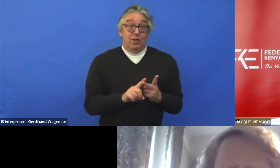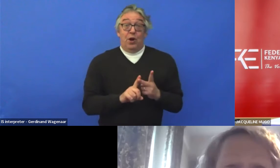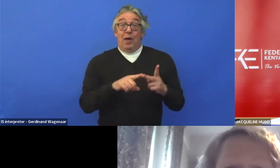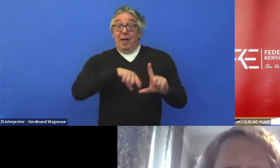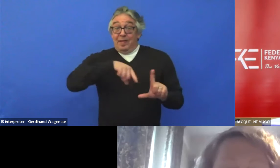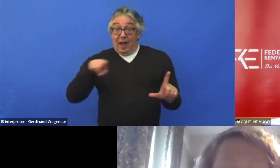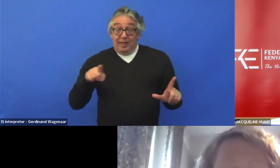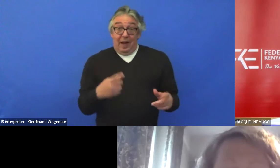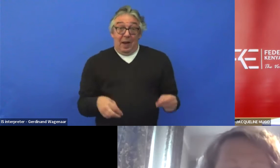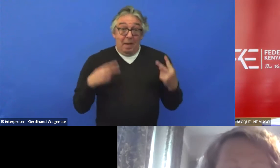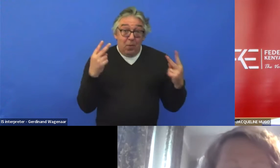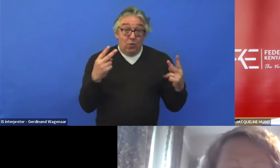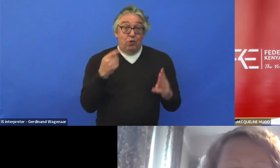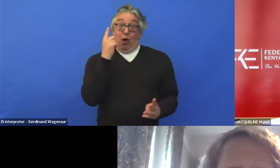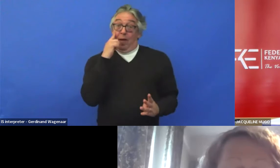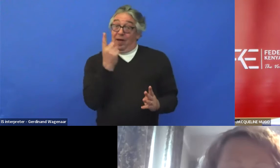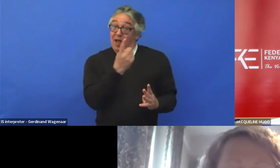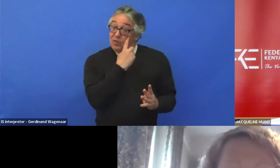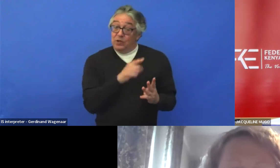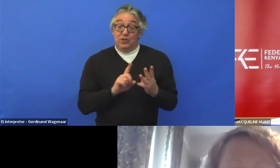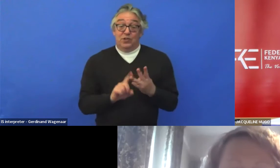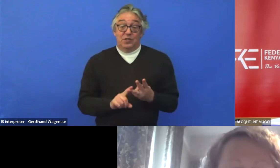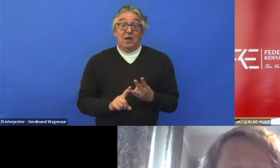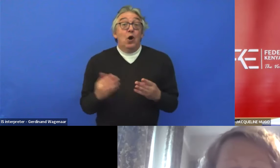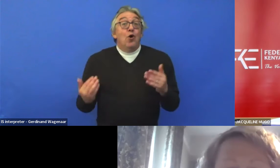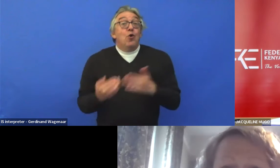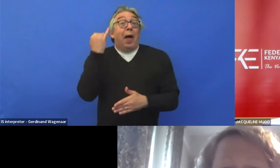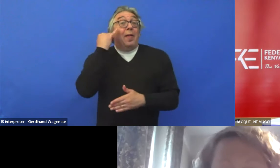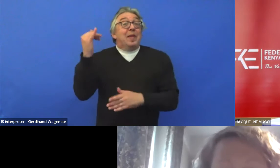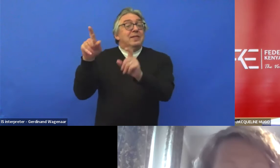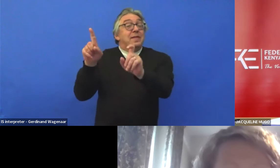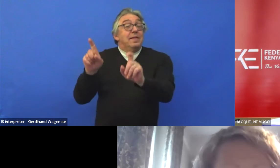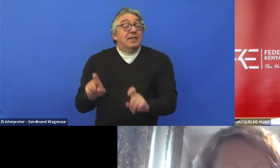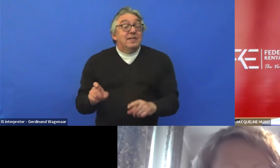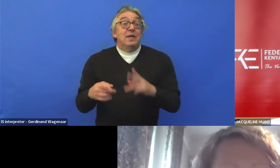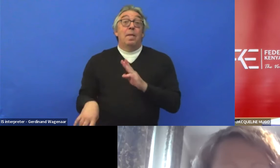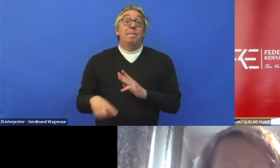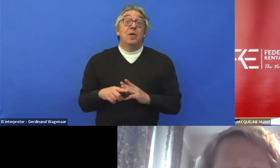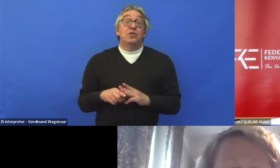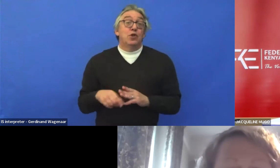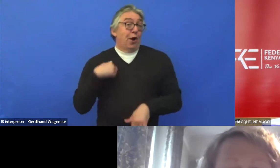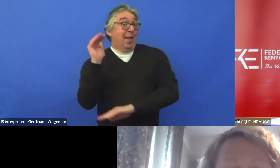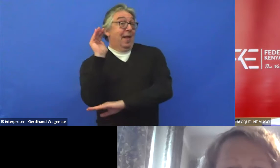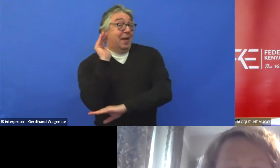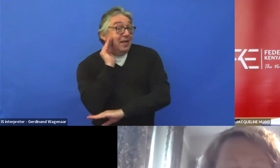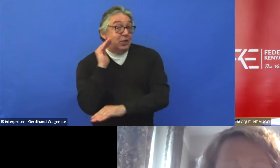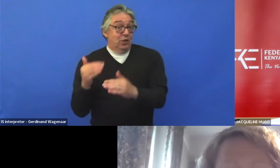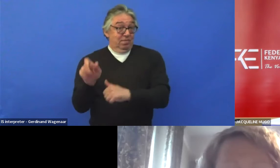and about the importance of bringing people together. Understanding the needs of people with disabilities